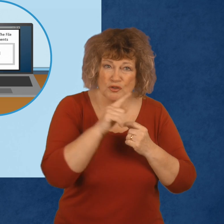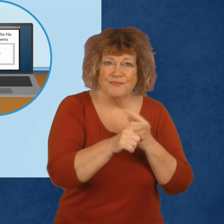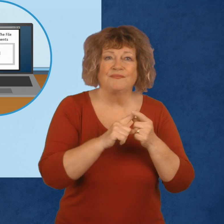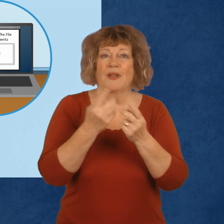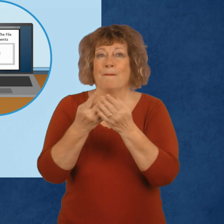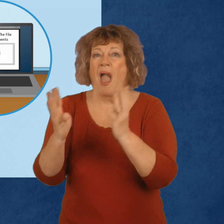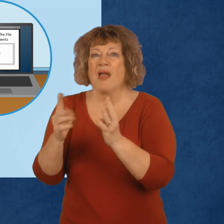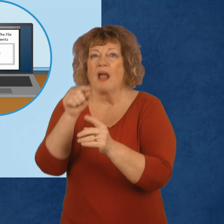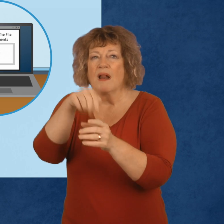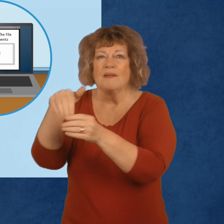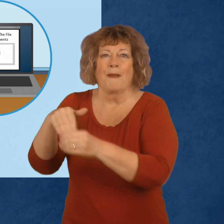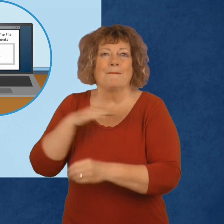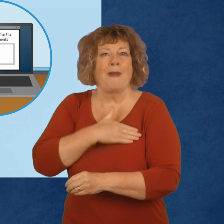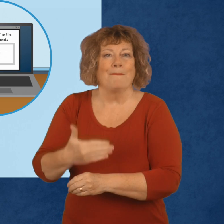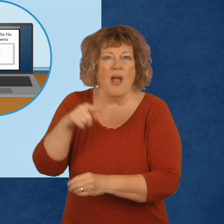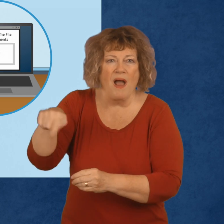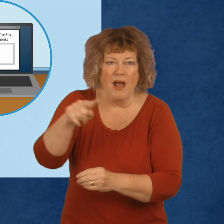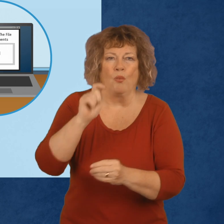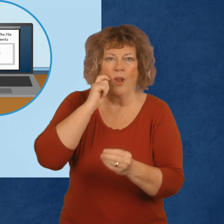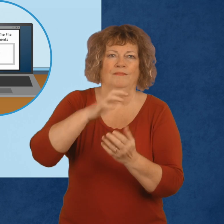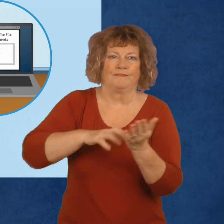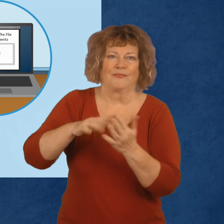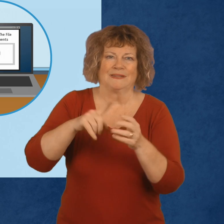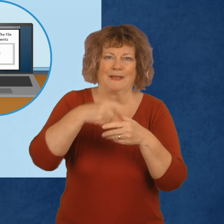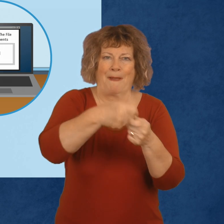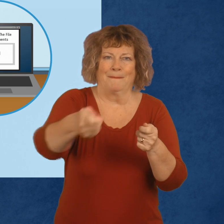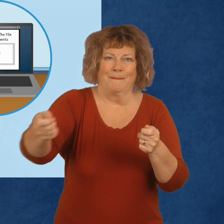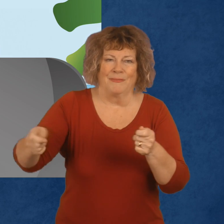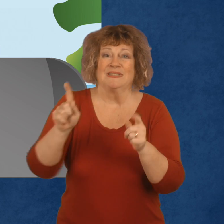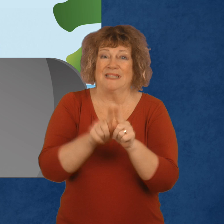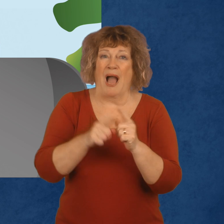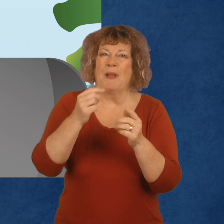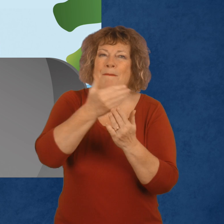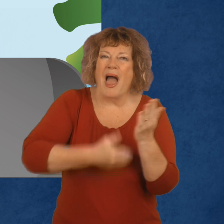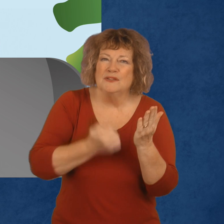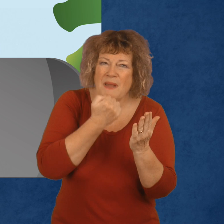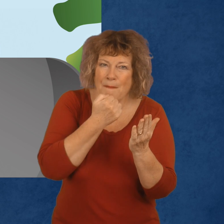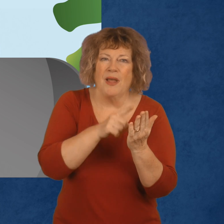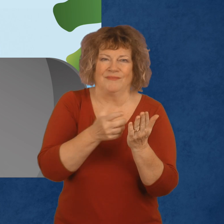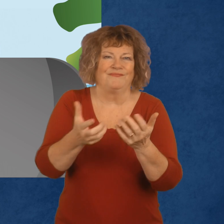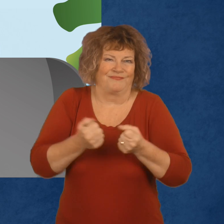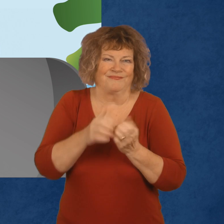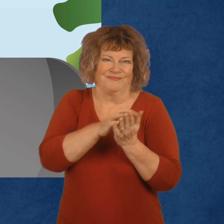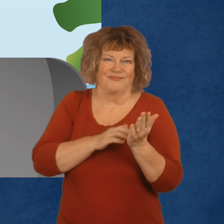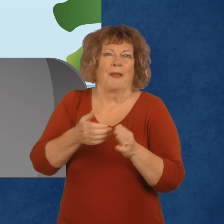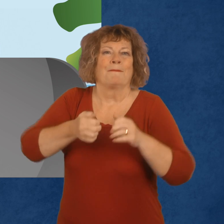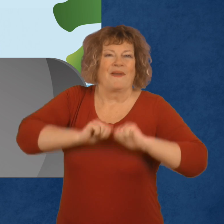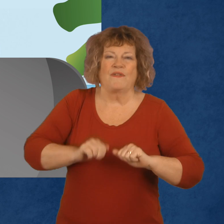You may receive the file of documents by post or by email. If you receive it by email and would like a paper copy,